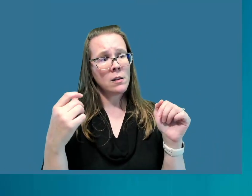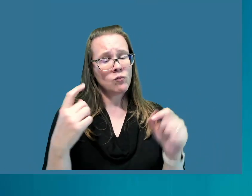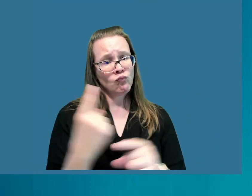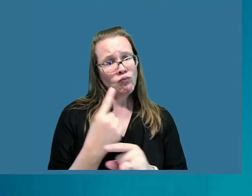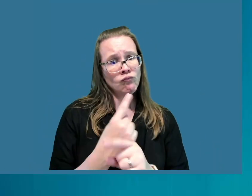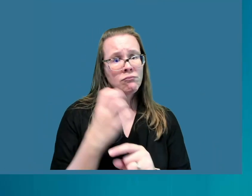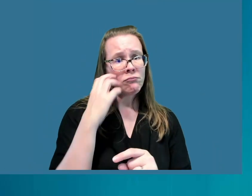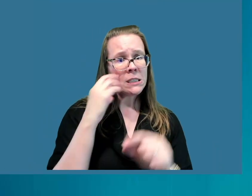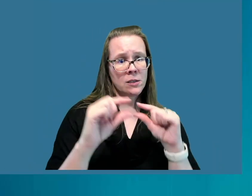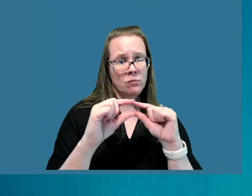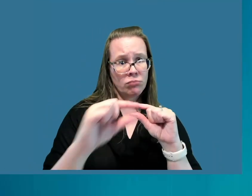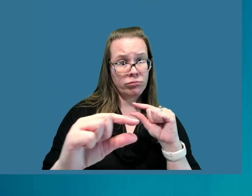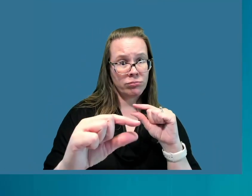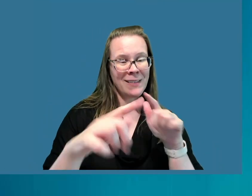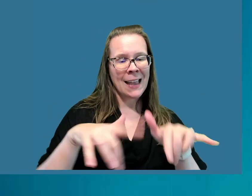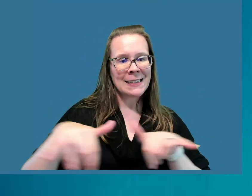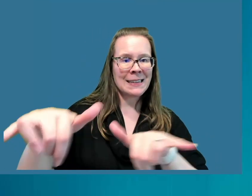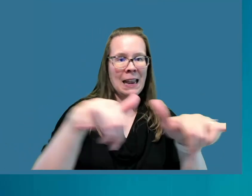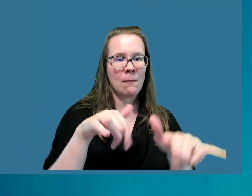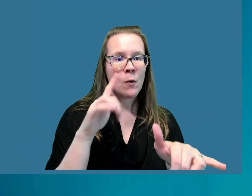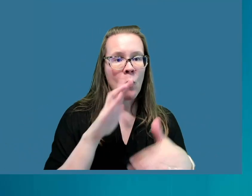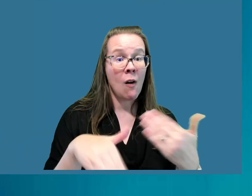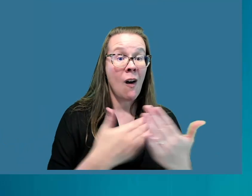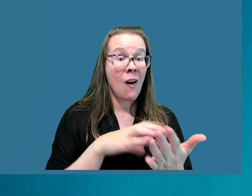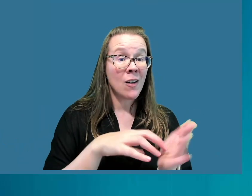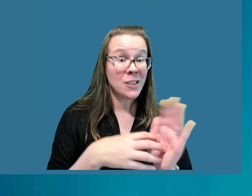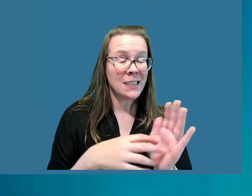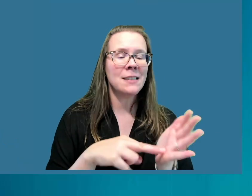And you can accidentally spread the cookie dough so wide that the rods end up falling outside of